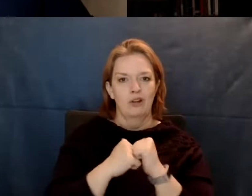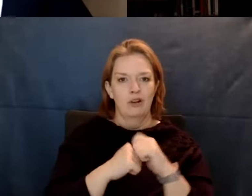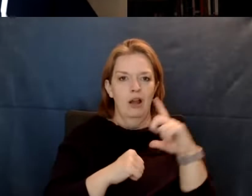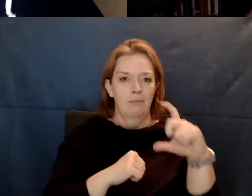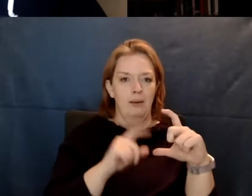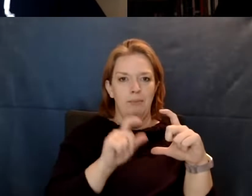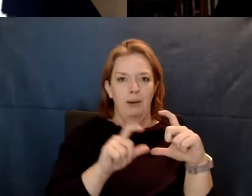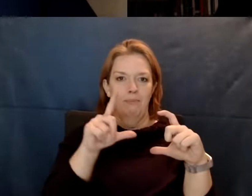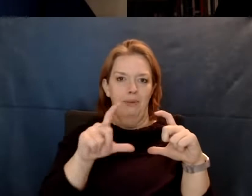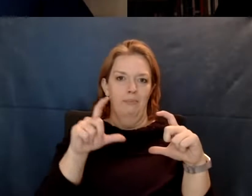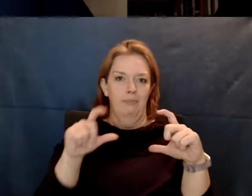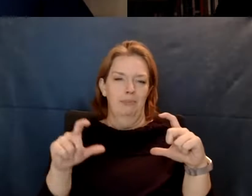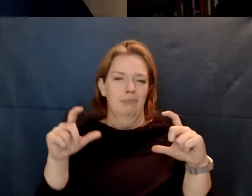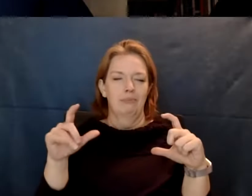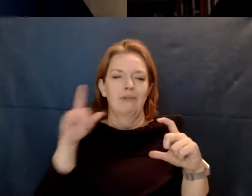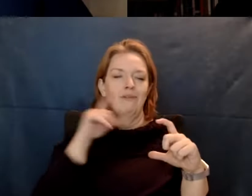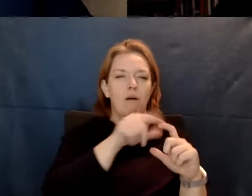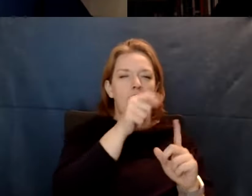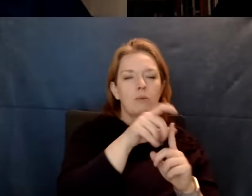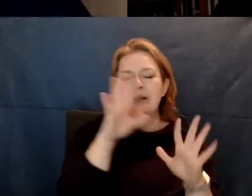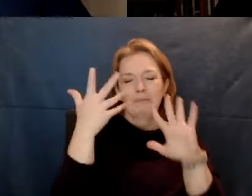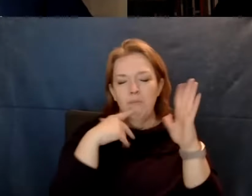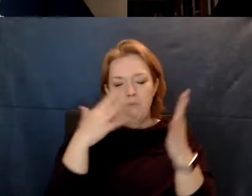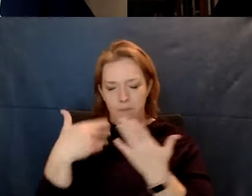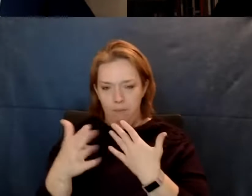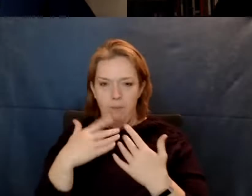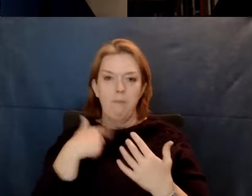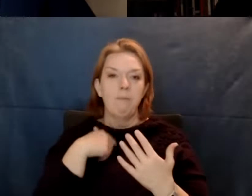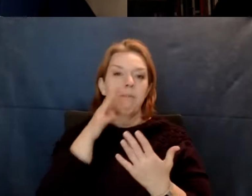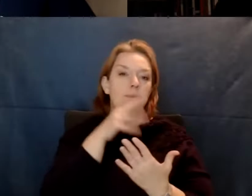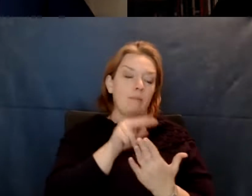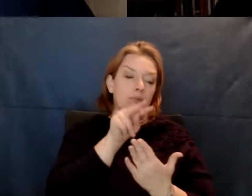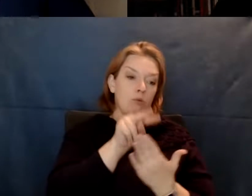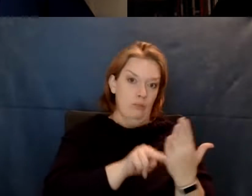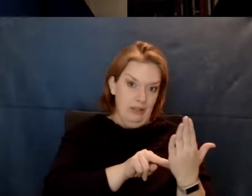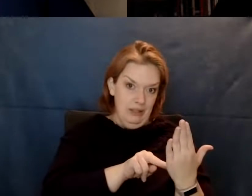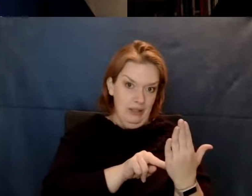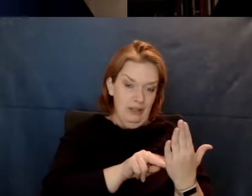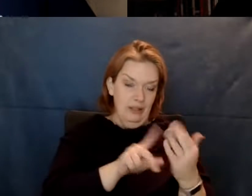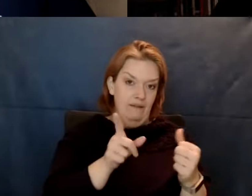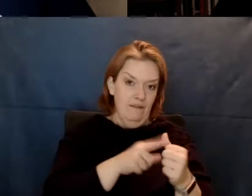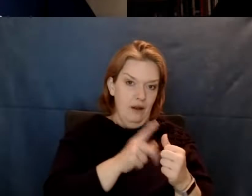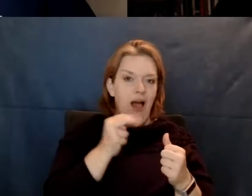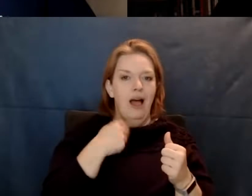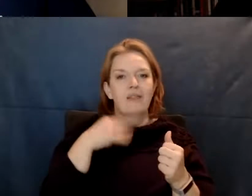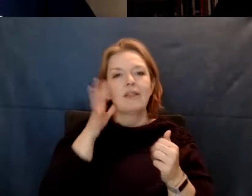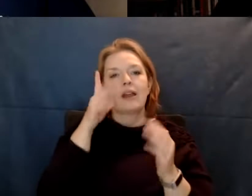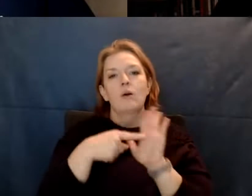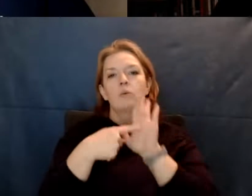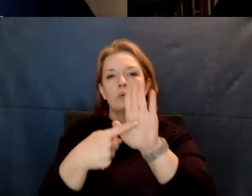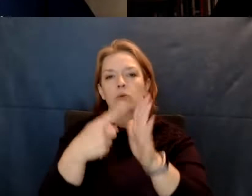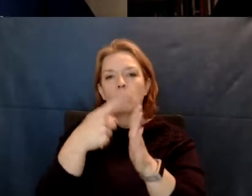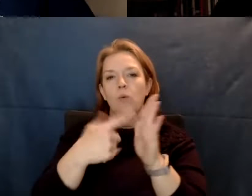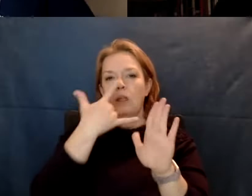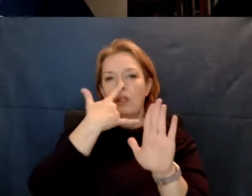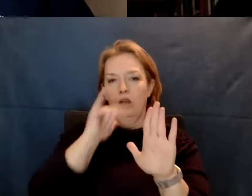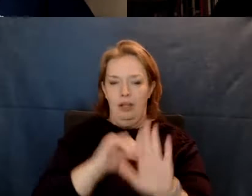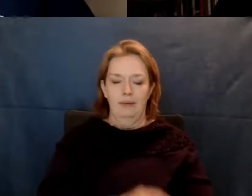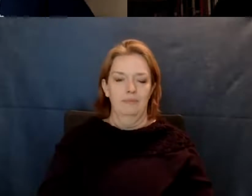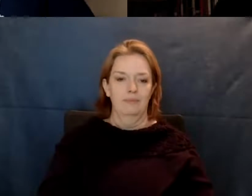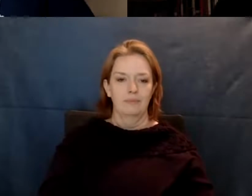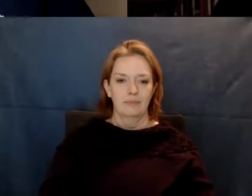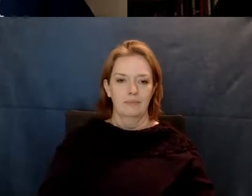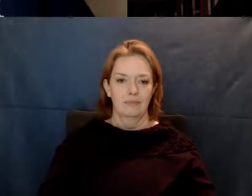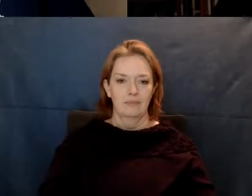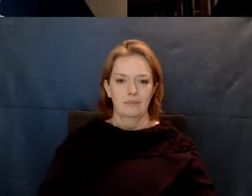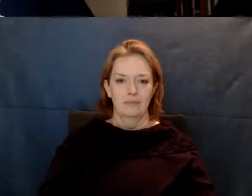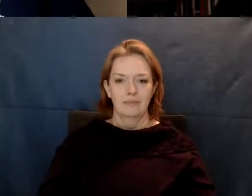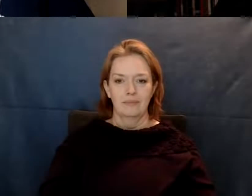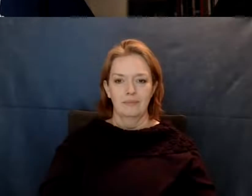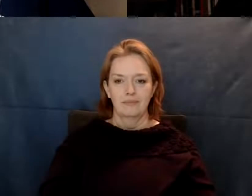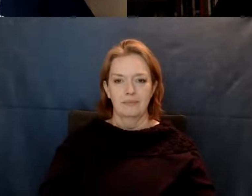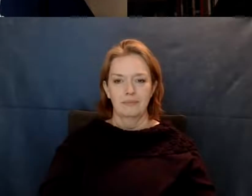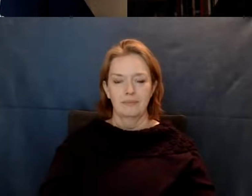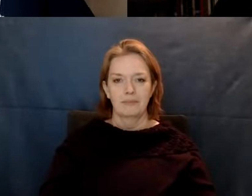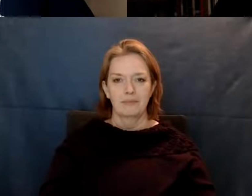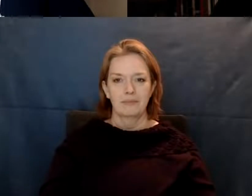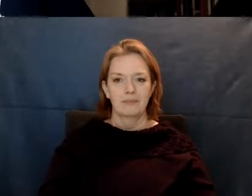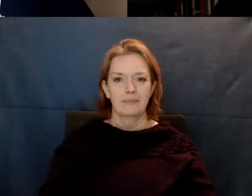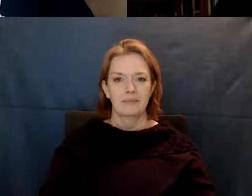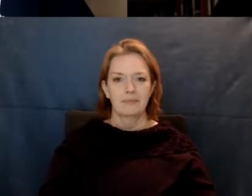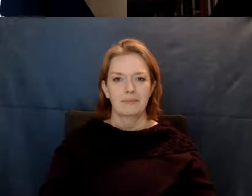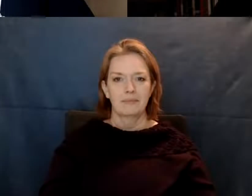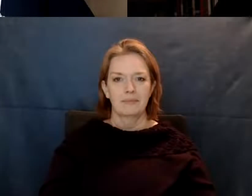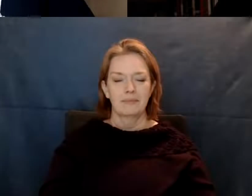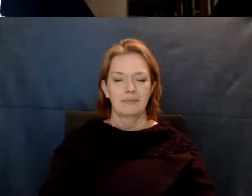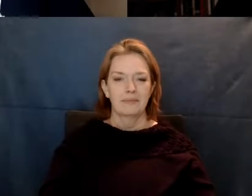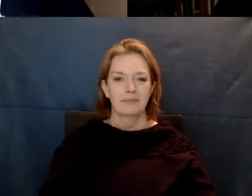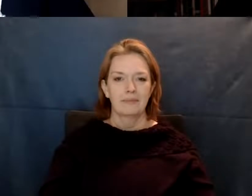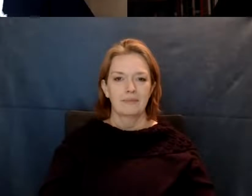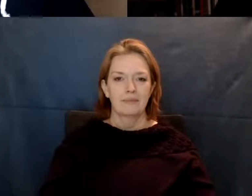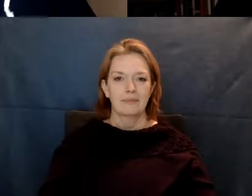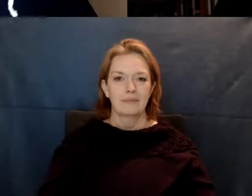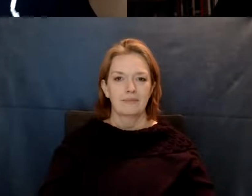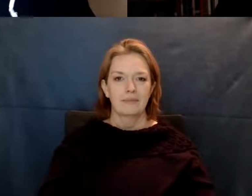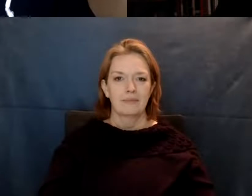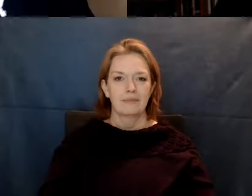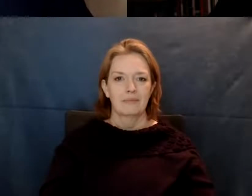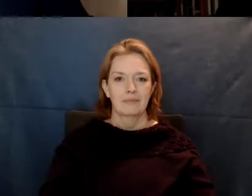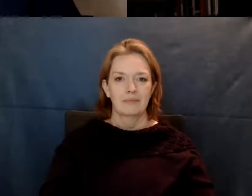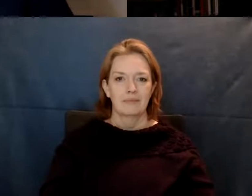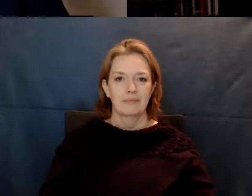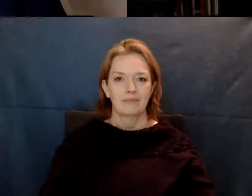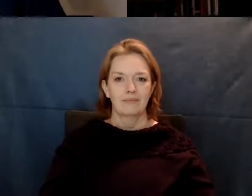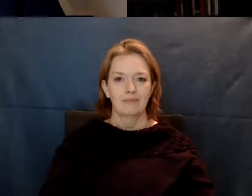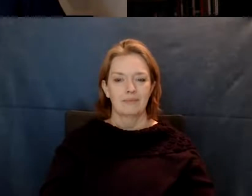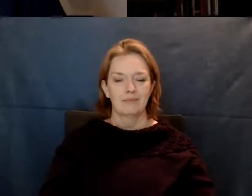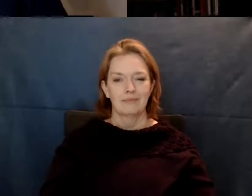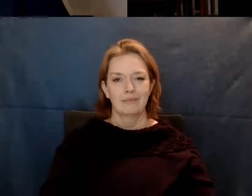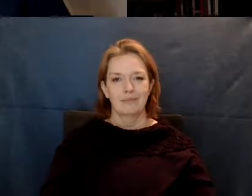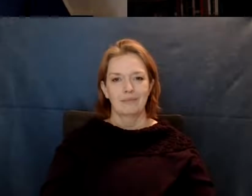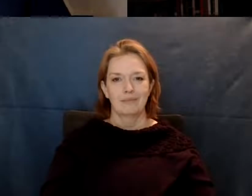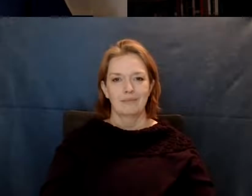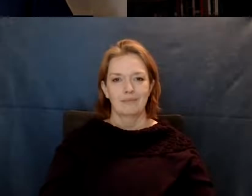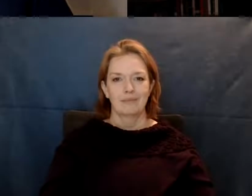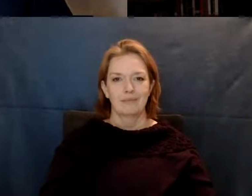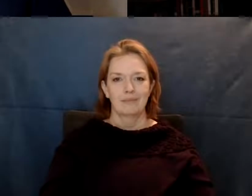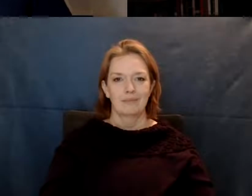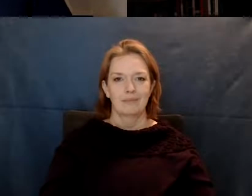All right so I'll read it, and then I'll share what these look like on the screen.